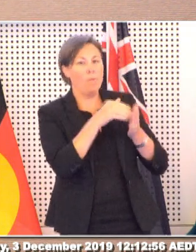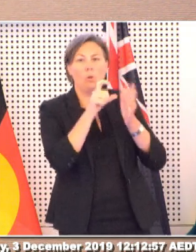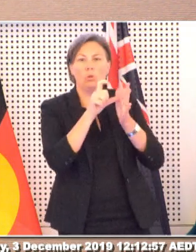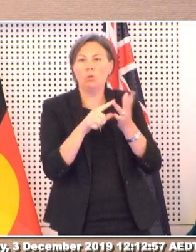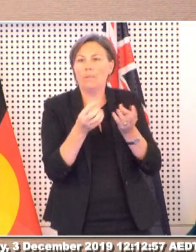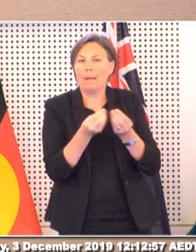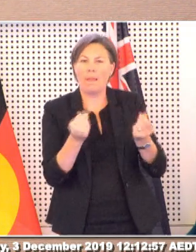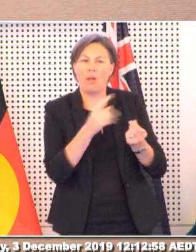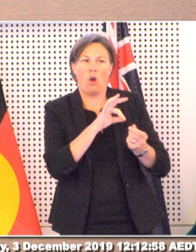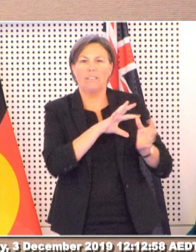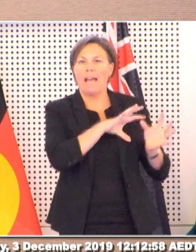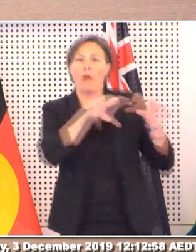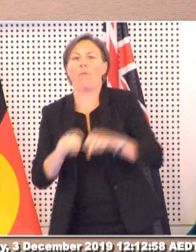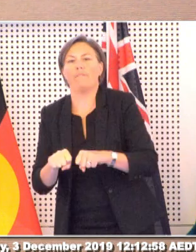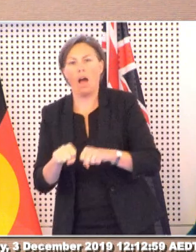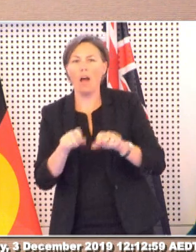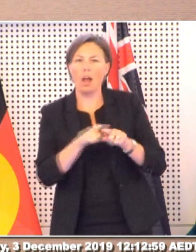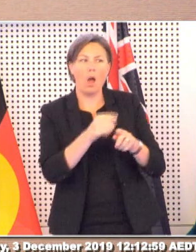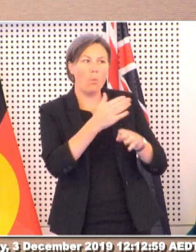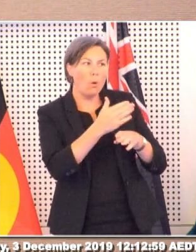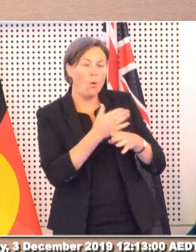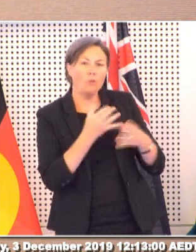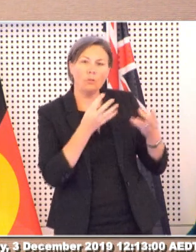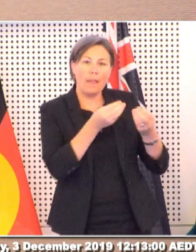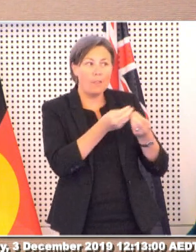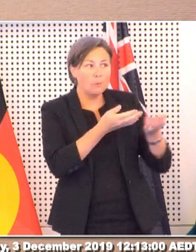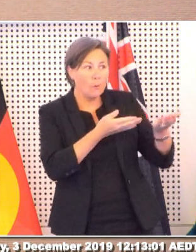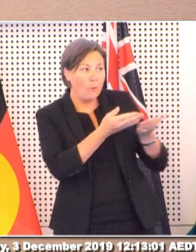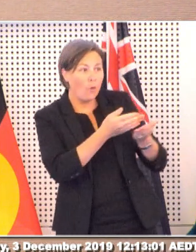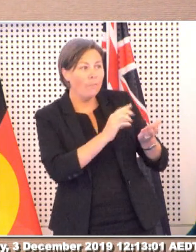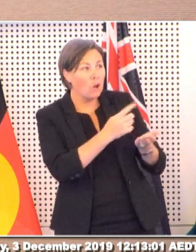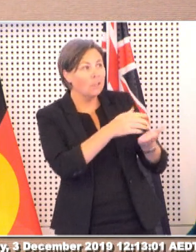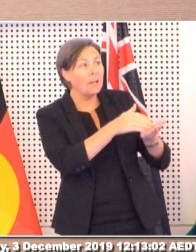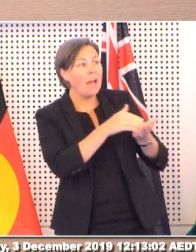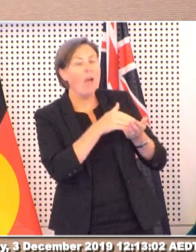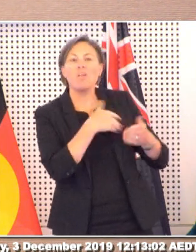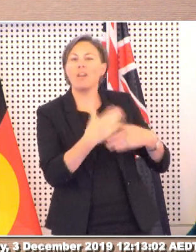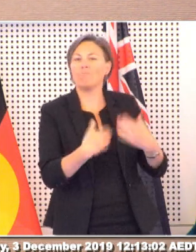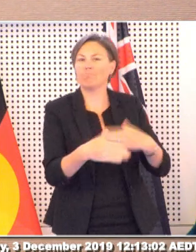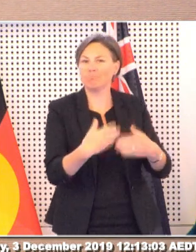So be consultative about it, and understanding and responding to people’s